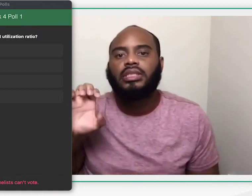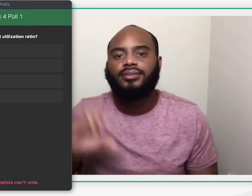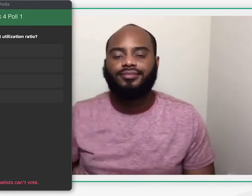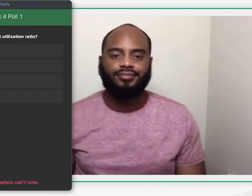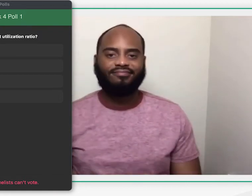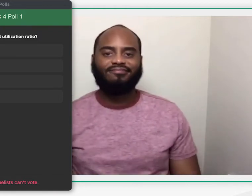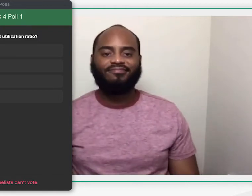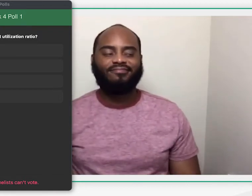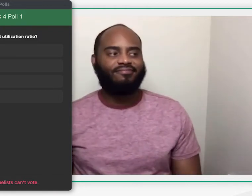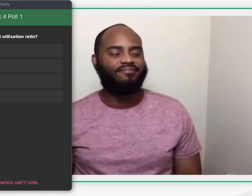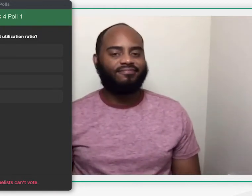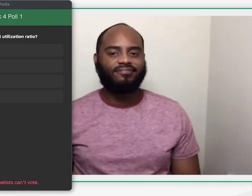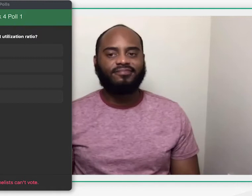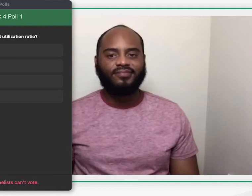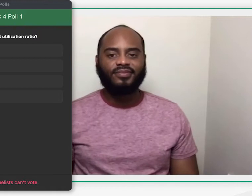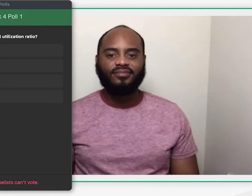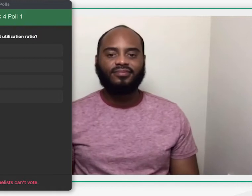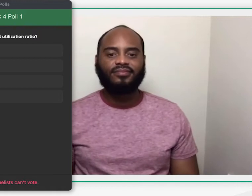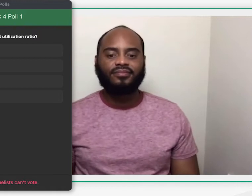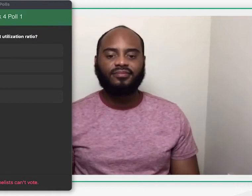And we'll go ahead and give you folks 30 seconds to respond.